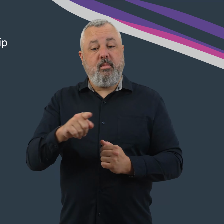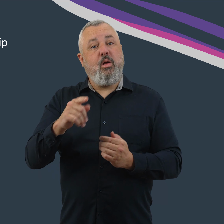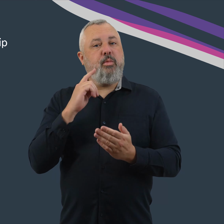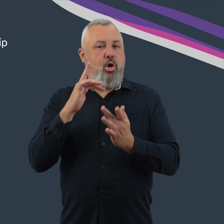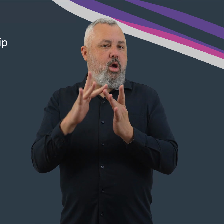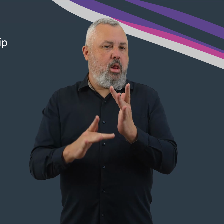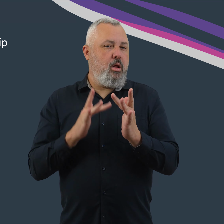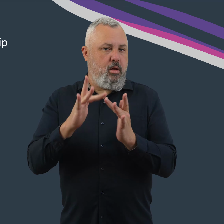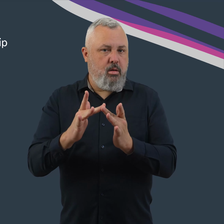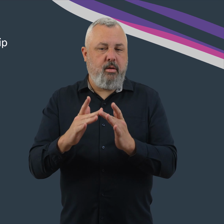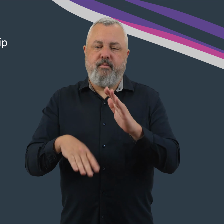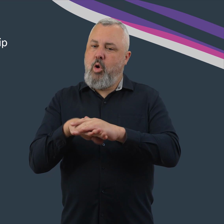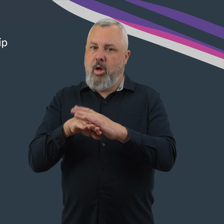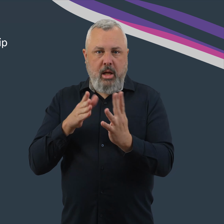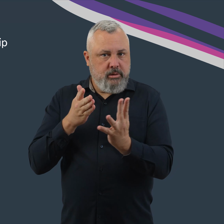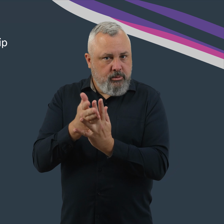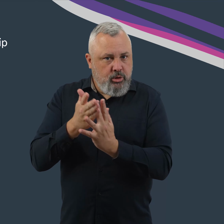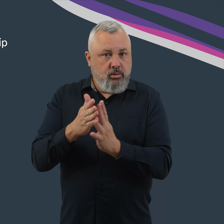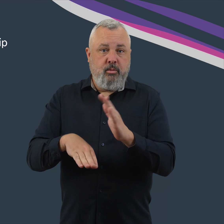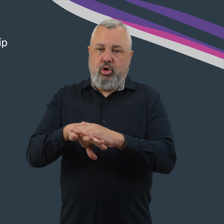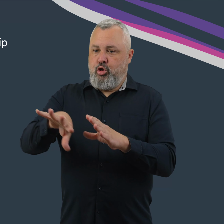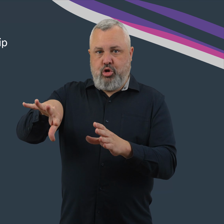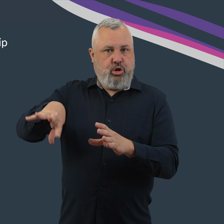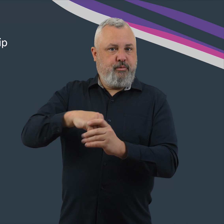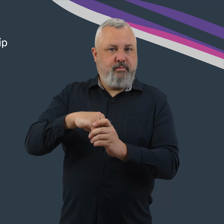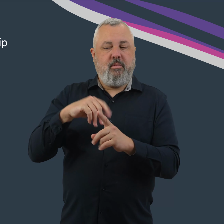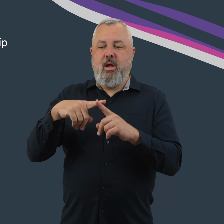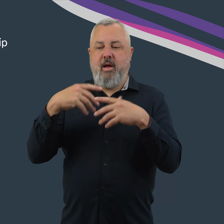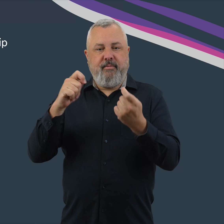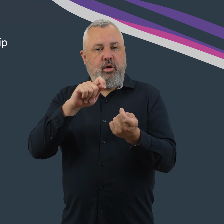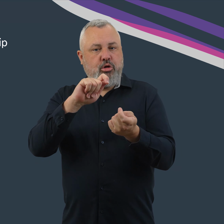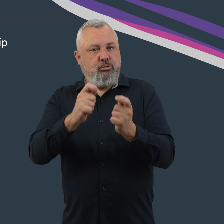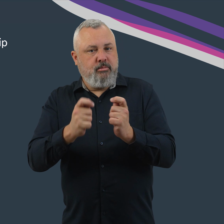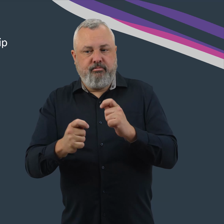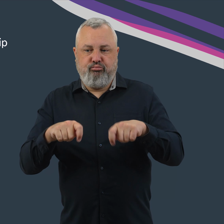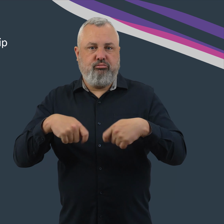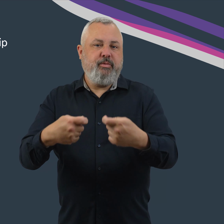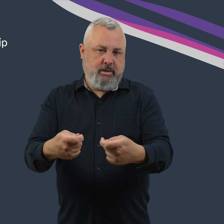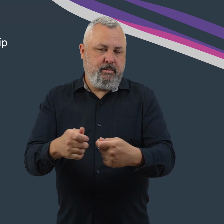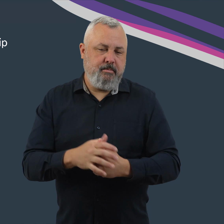(held online, with a focus on inclusive participation, accessibility and adjustments).